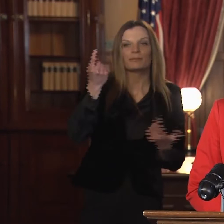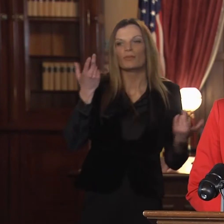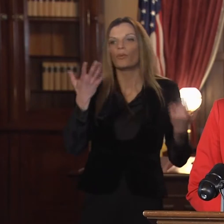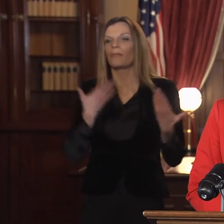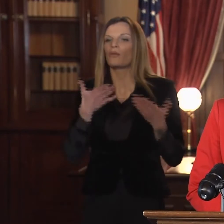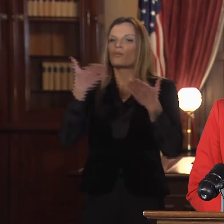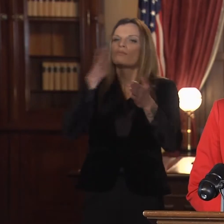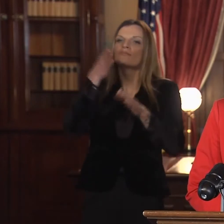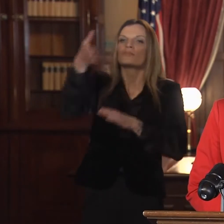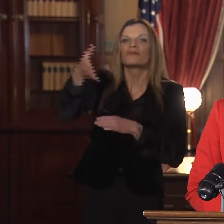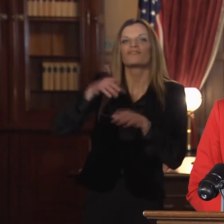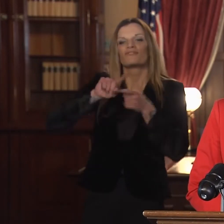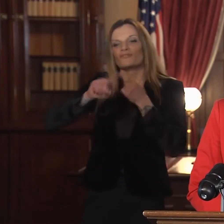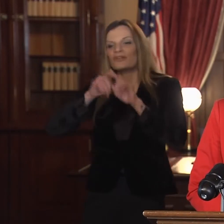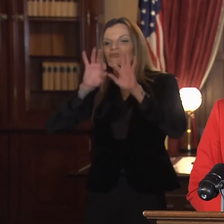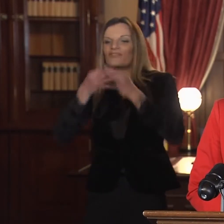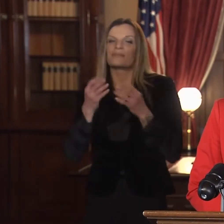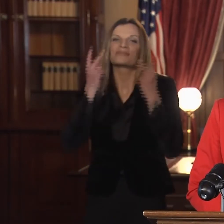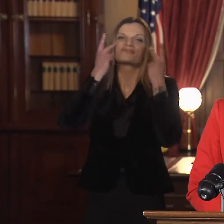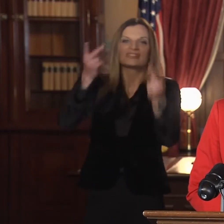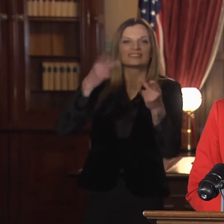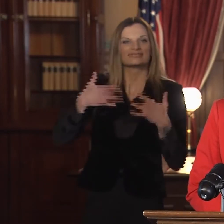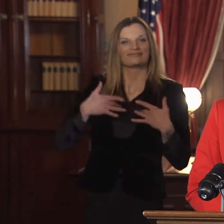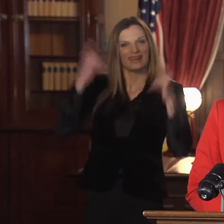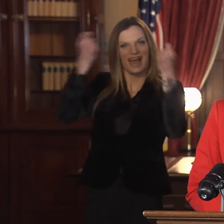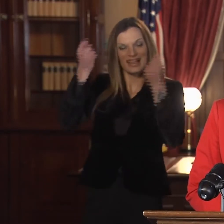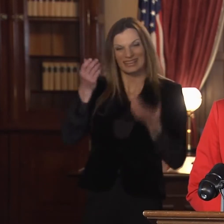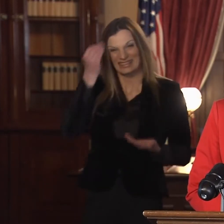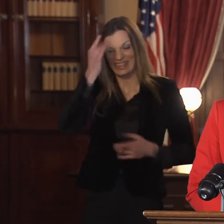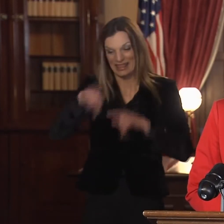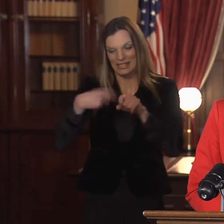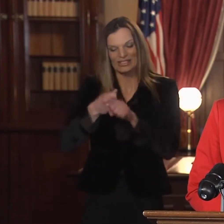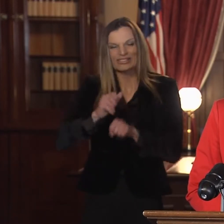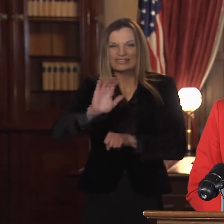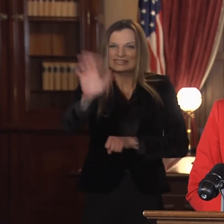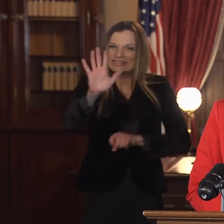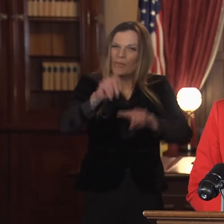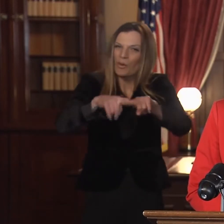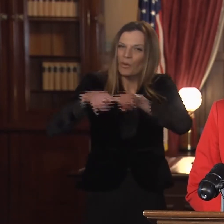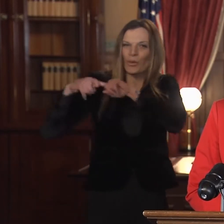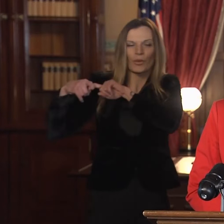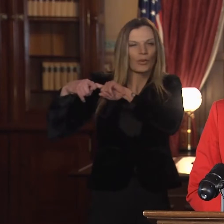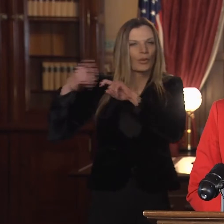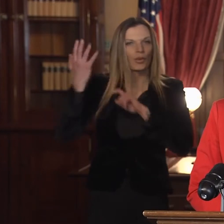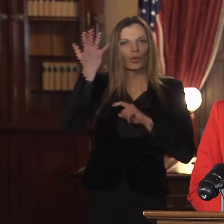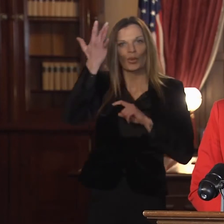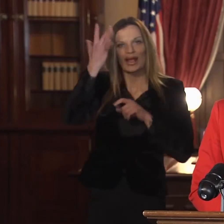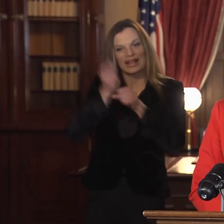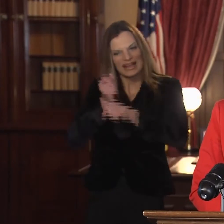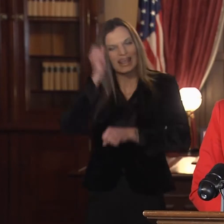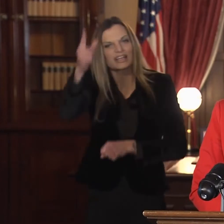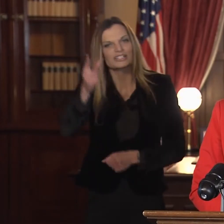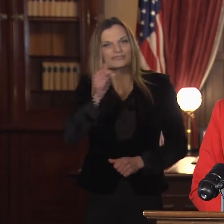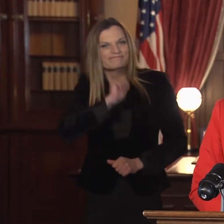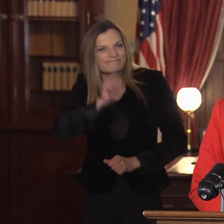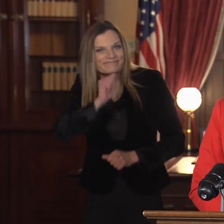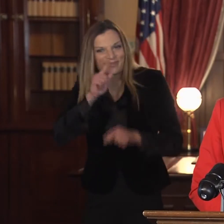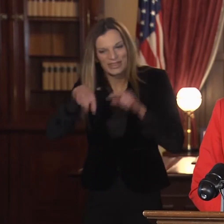IF YOU'RE PLANNING TO TRAVEL OR GATHER WITH OTHER HOUSEHOLDS WE'RE URGING TO YOU RECONSIDER, JUST DON'T DO IT THIS YEAR.